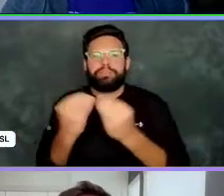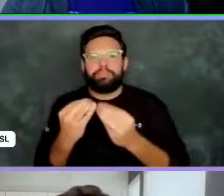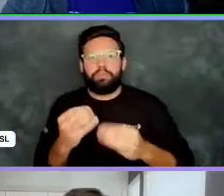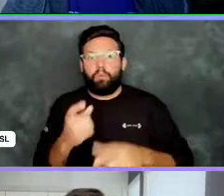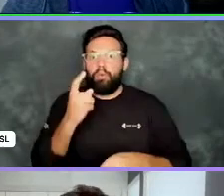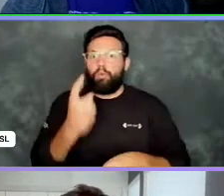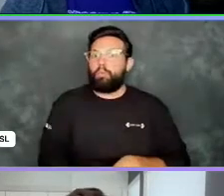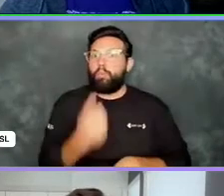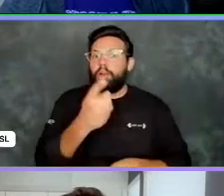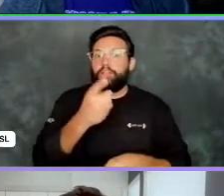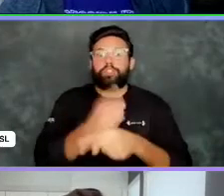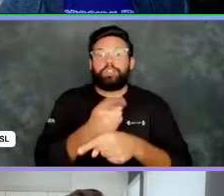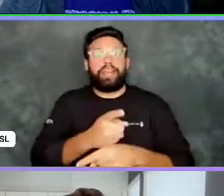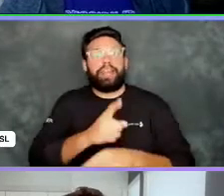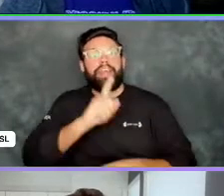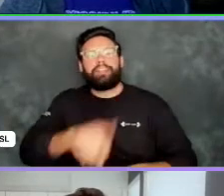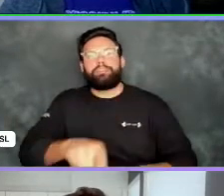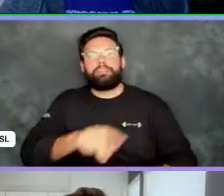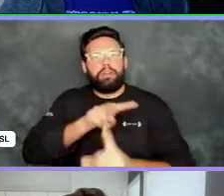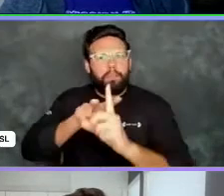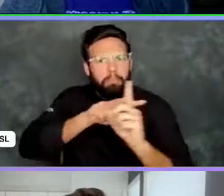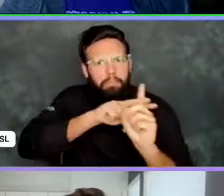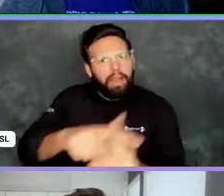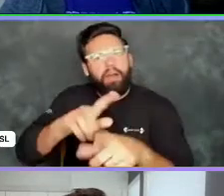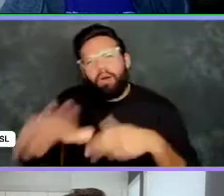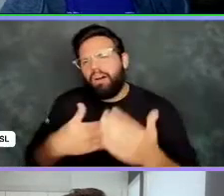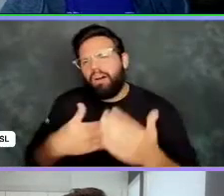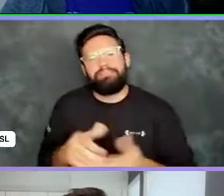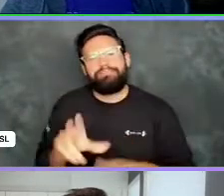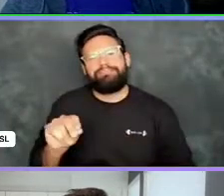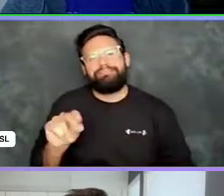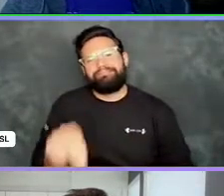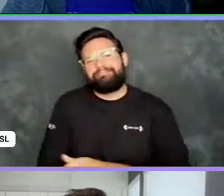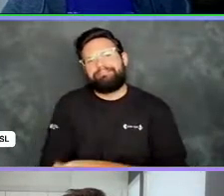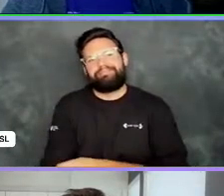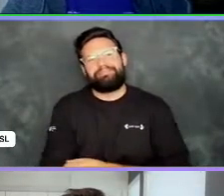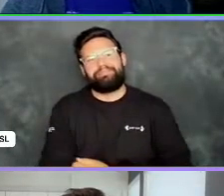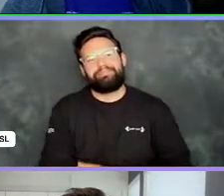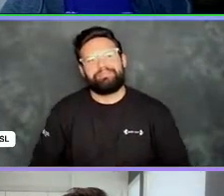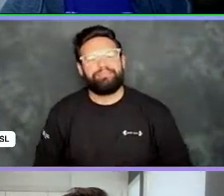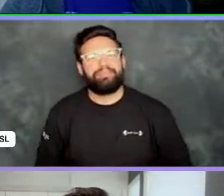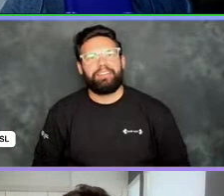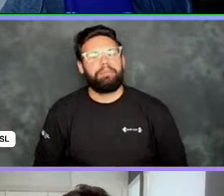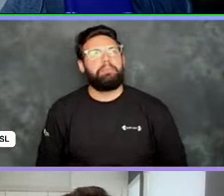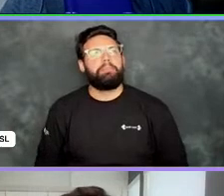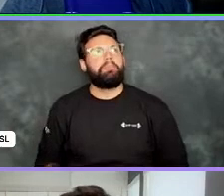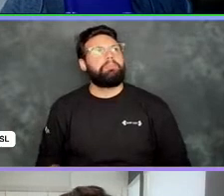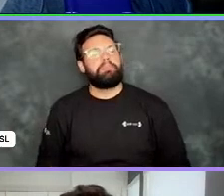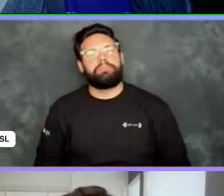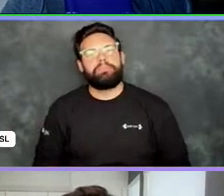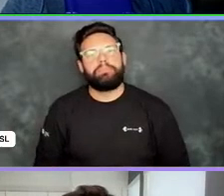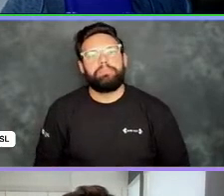disabilities or other persons you have in your organization. There's no one right answer. I think it's